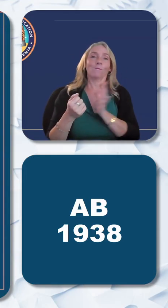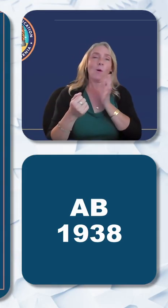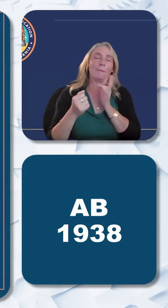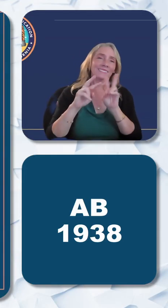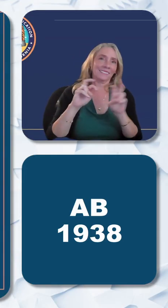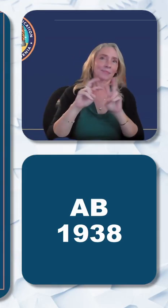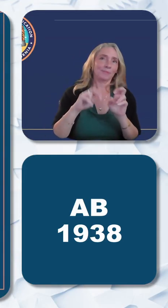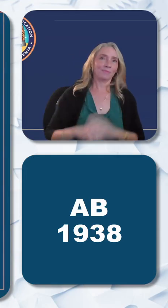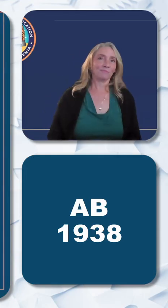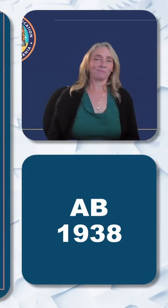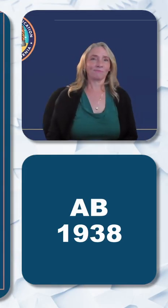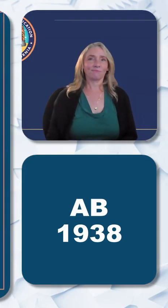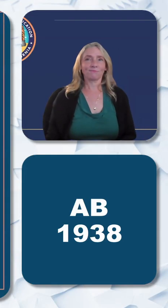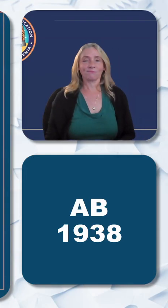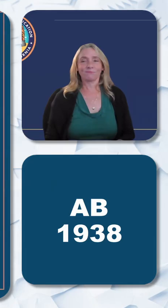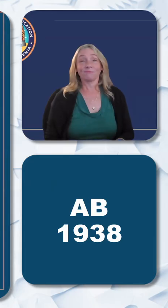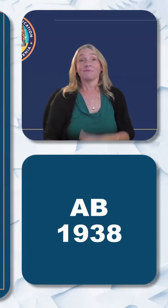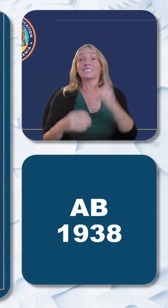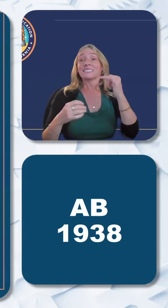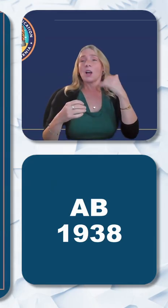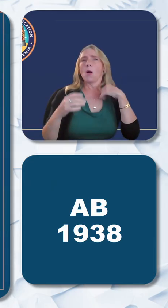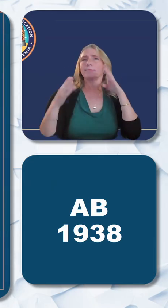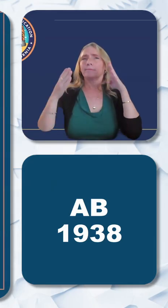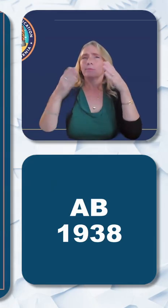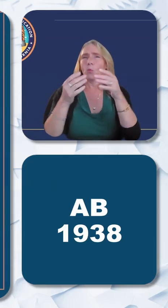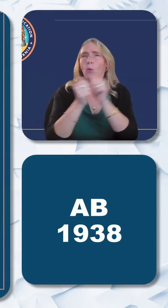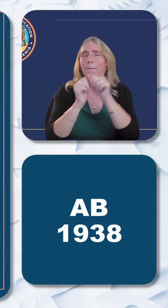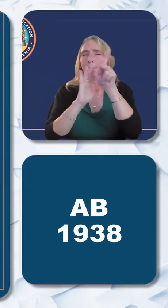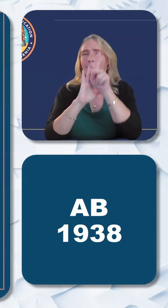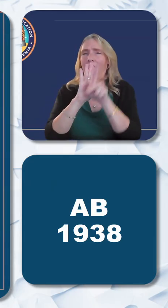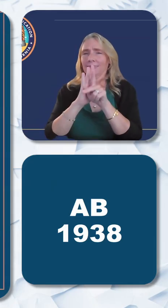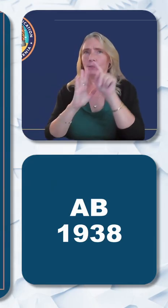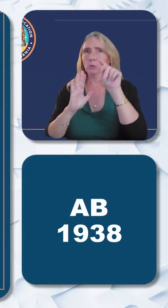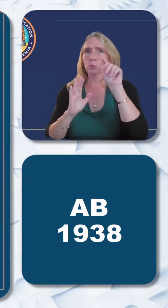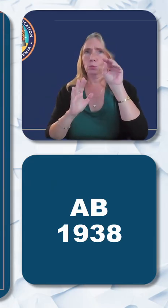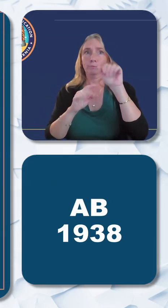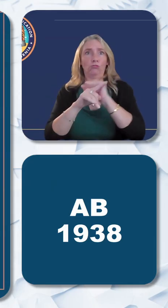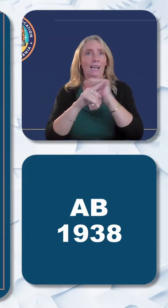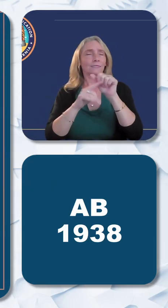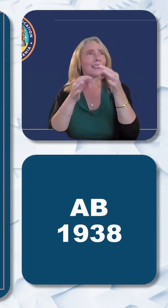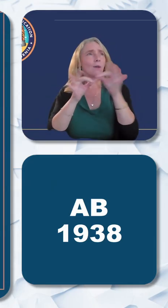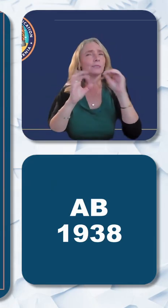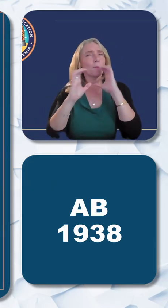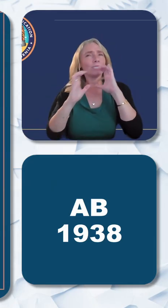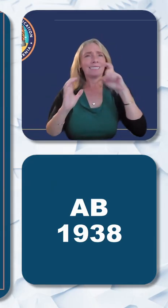And these would be both formal and informal assessments. Now